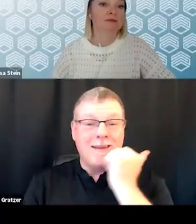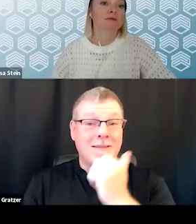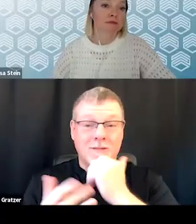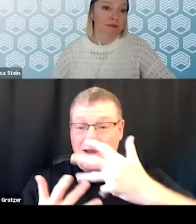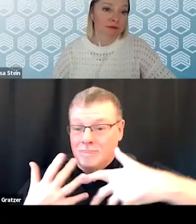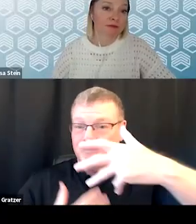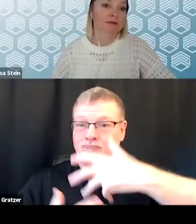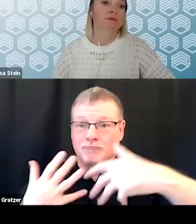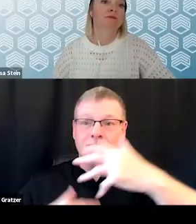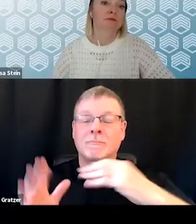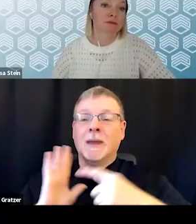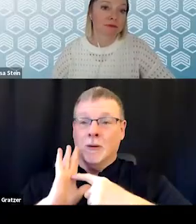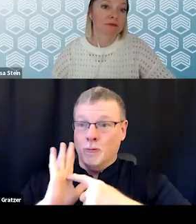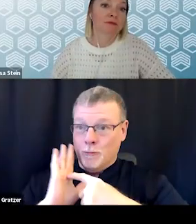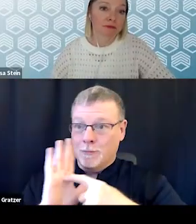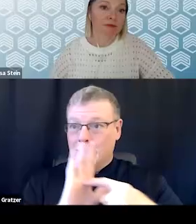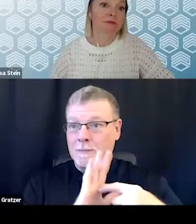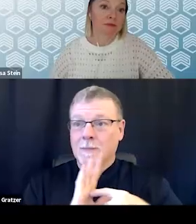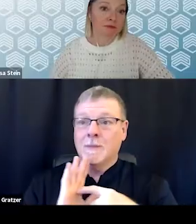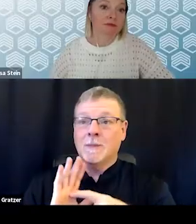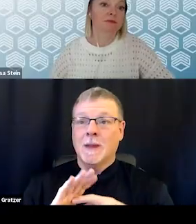and representing those communities that they're working with.